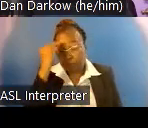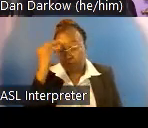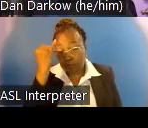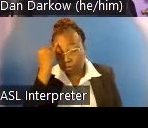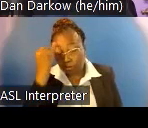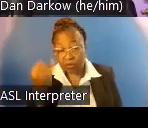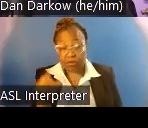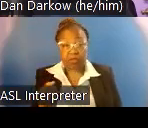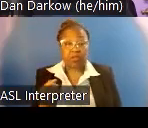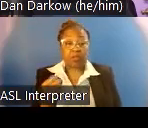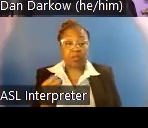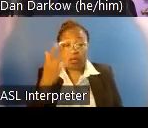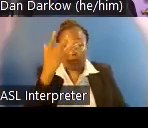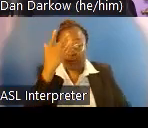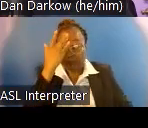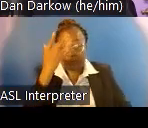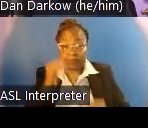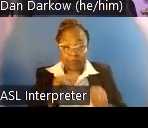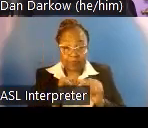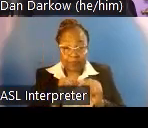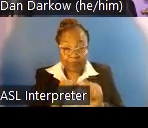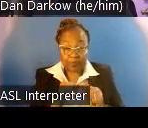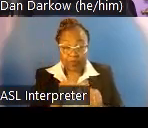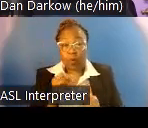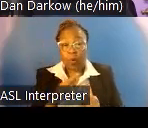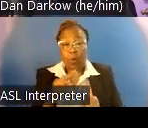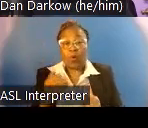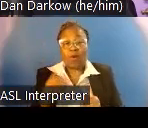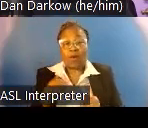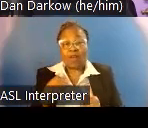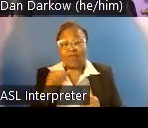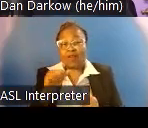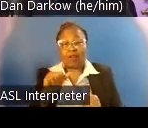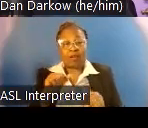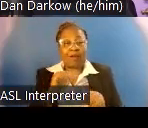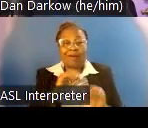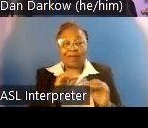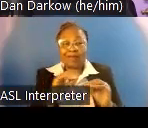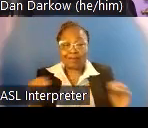chronic illness and/or otherwise having a non-normative bodymind.